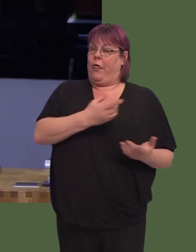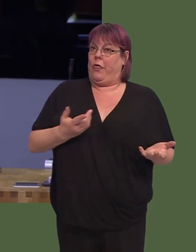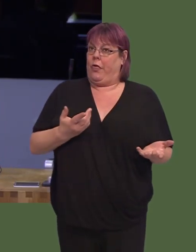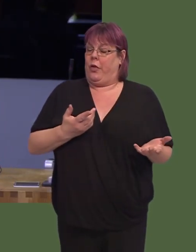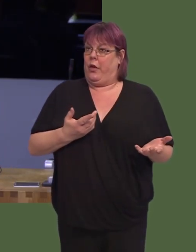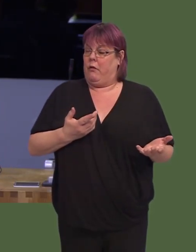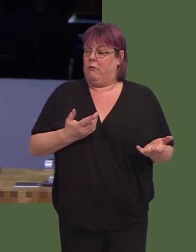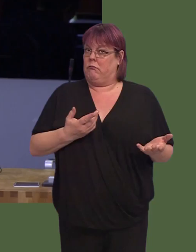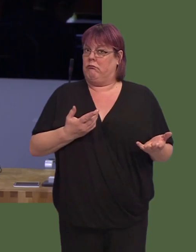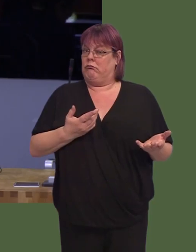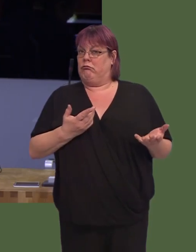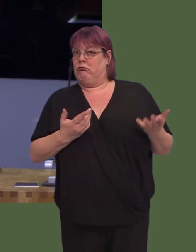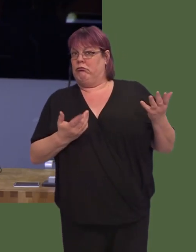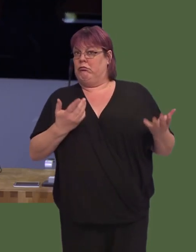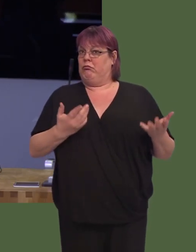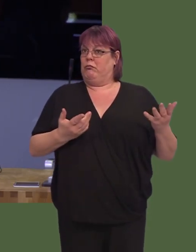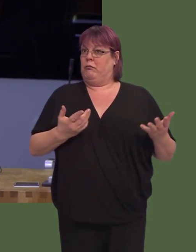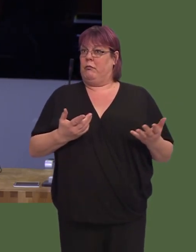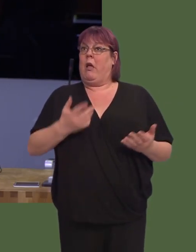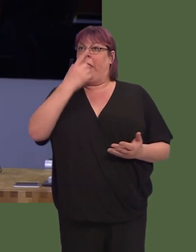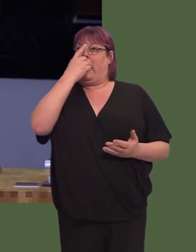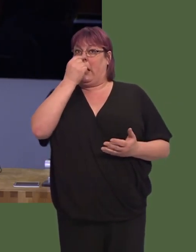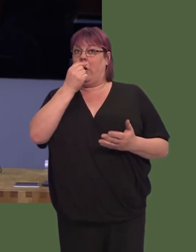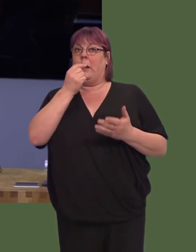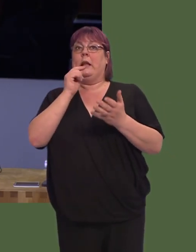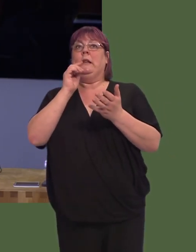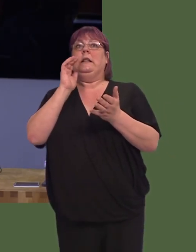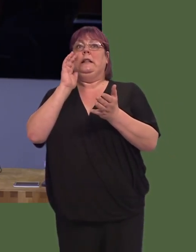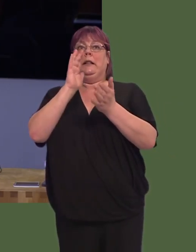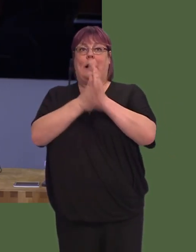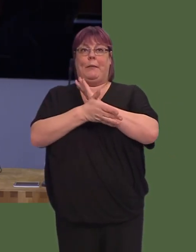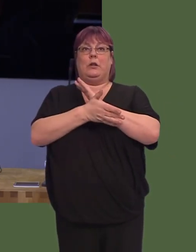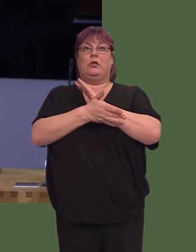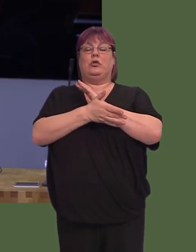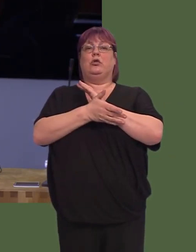that can only do damage to the interests of the United Kingdom and the interests of the people of Wales.